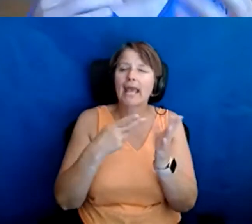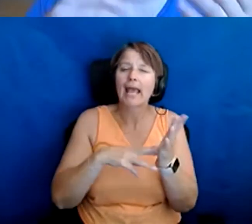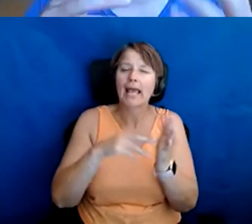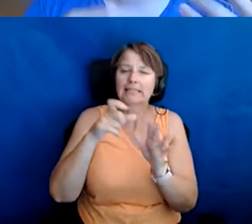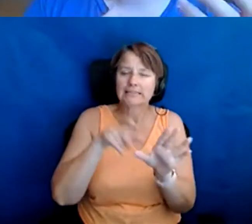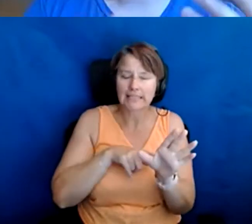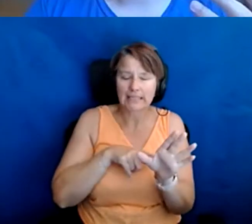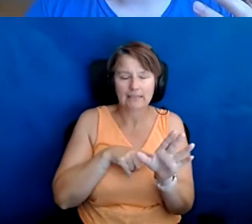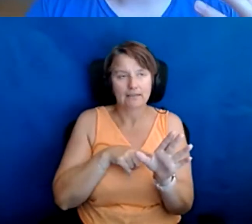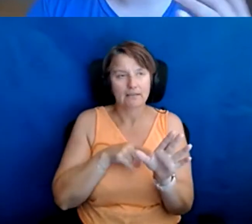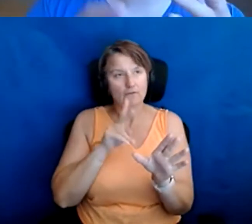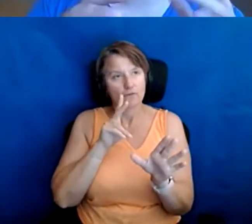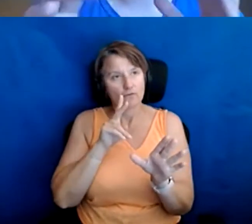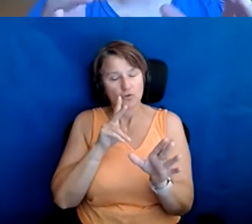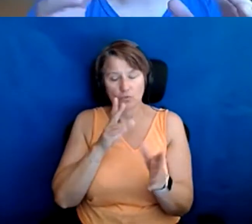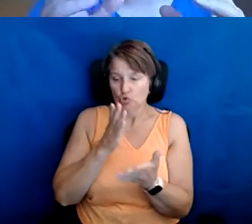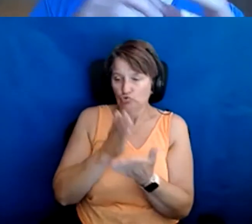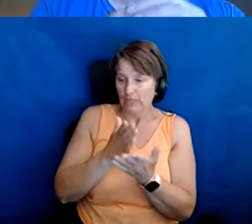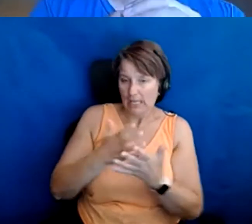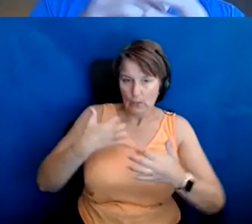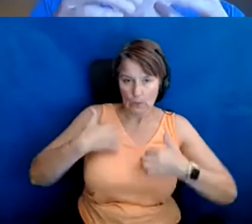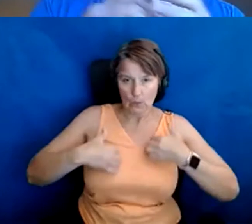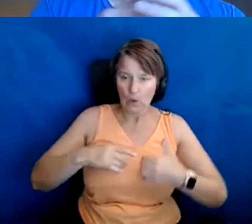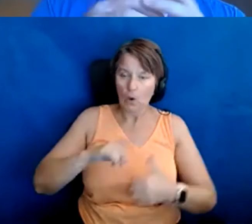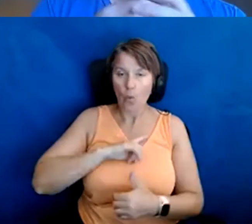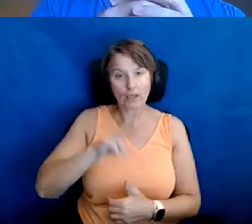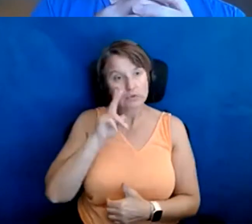actually to be really interesting, because you could either see your project